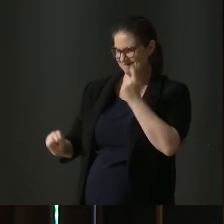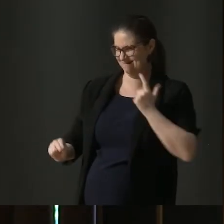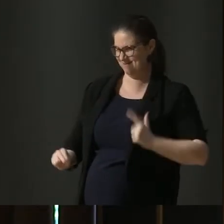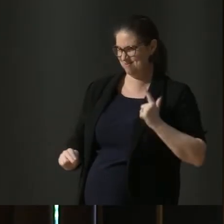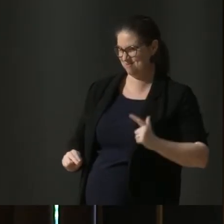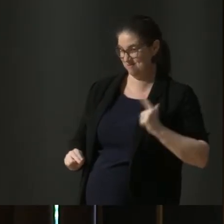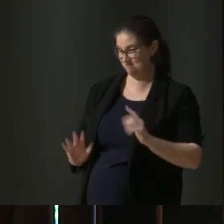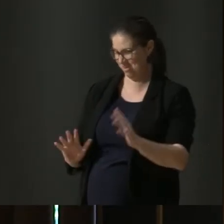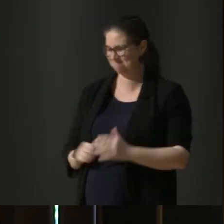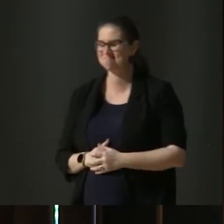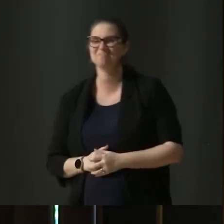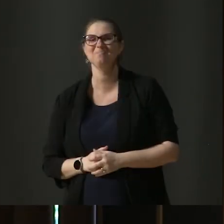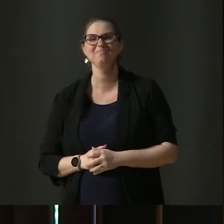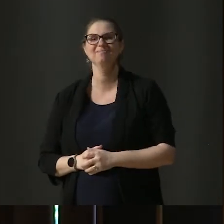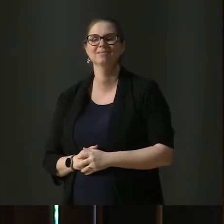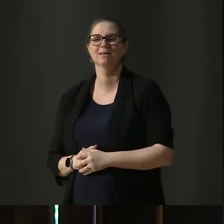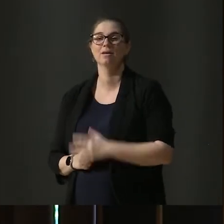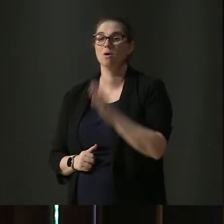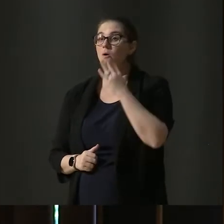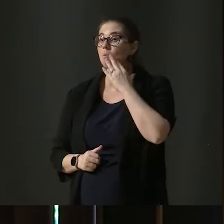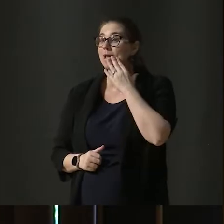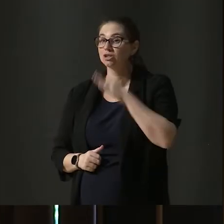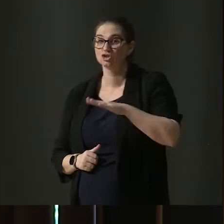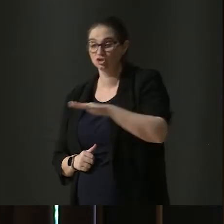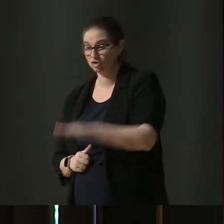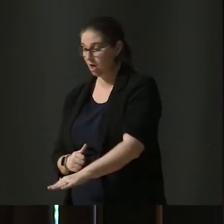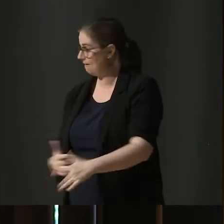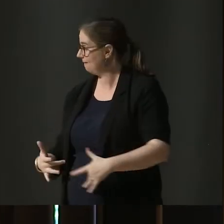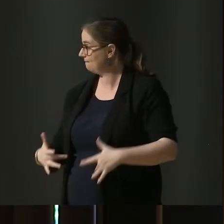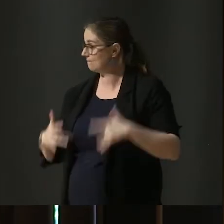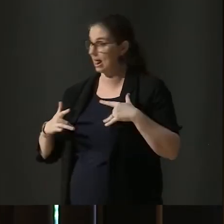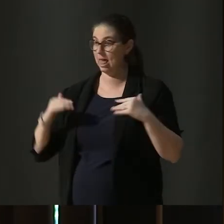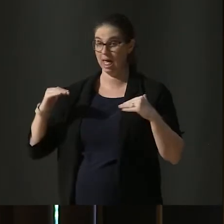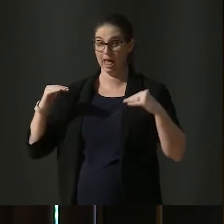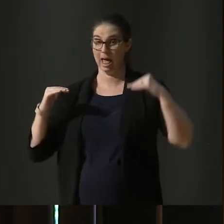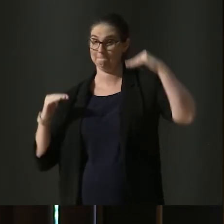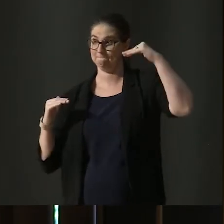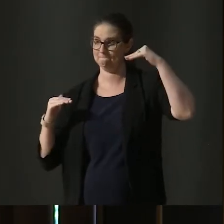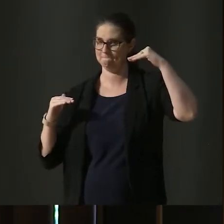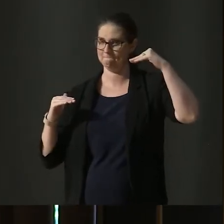Often when a child's feelings are up, their thinking is down.